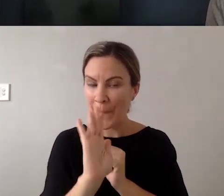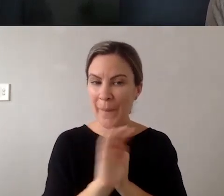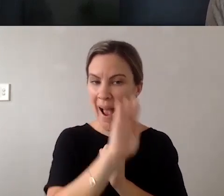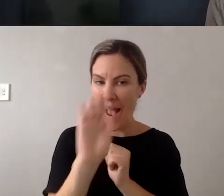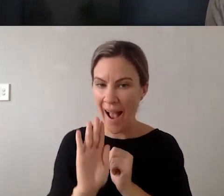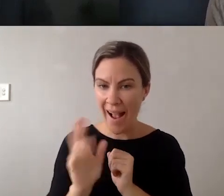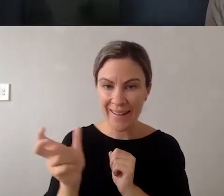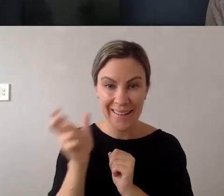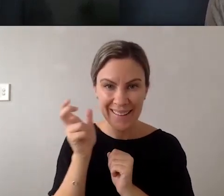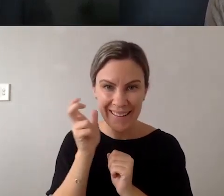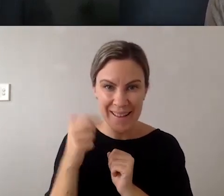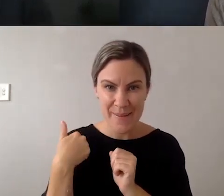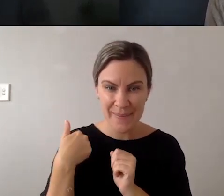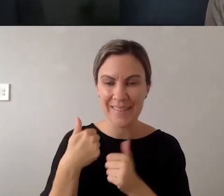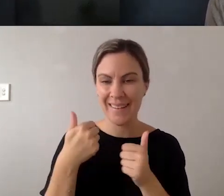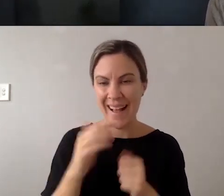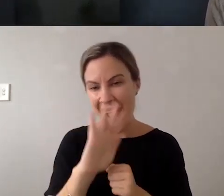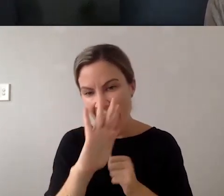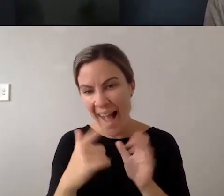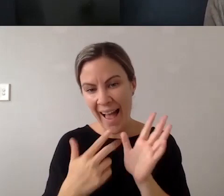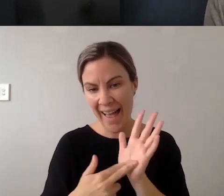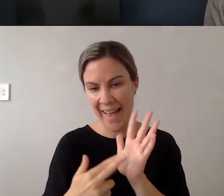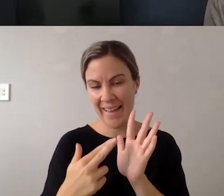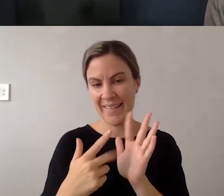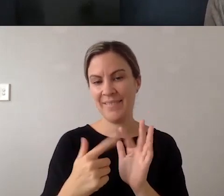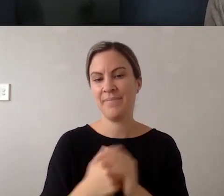are you? >> I'm very well, Anne. So nice to have you online. You've got